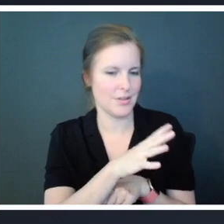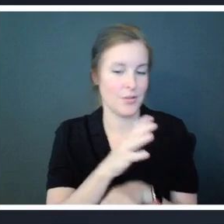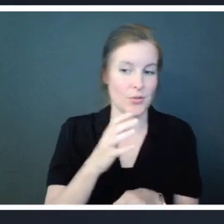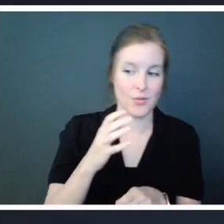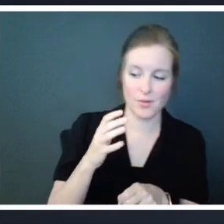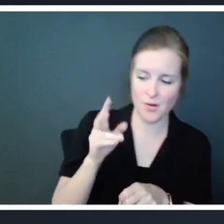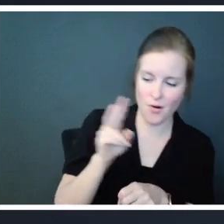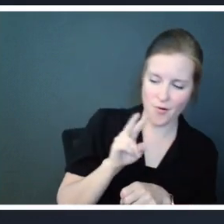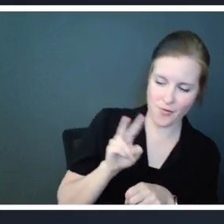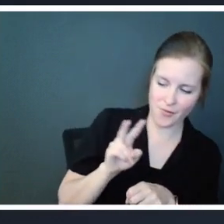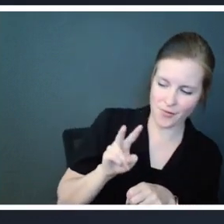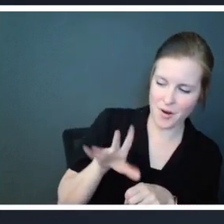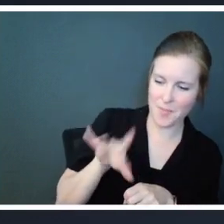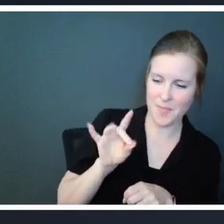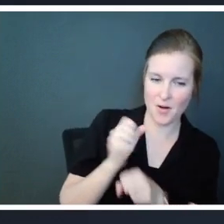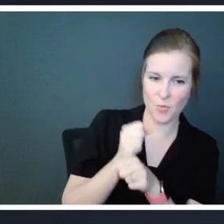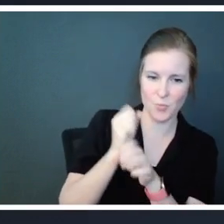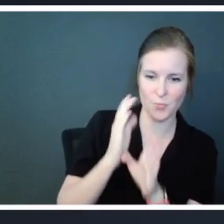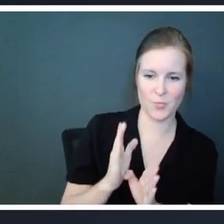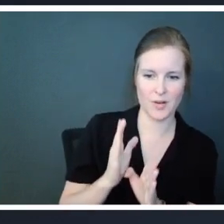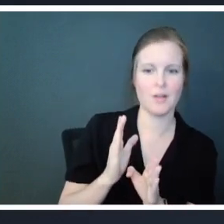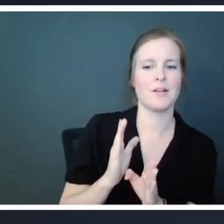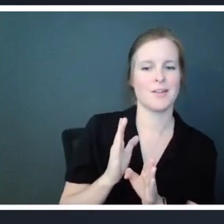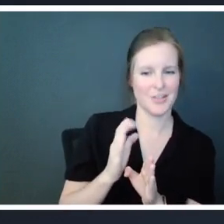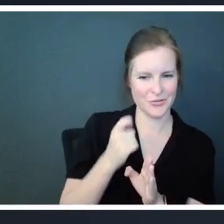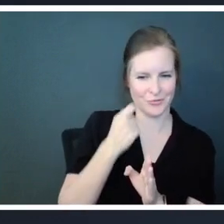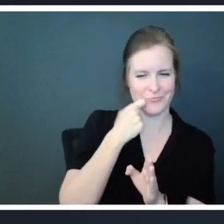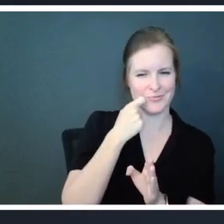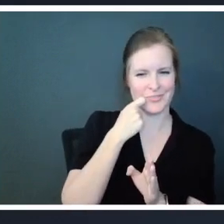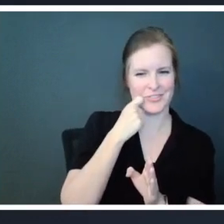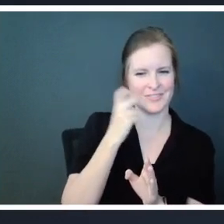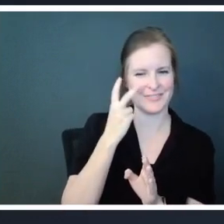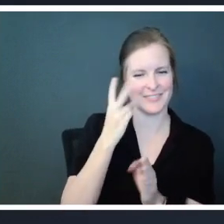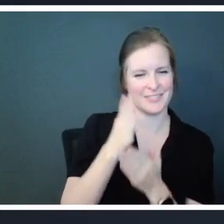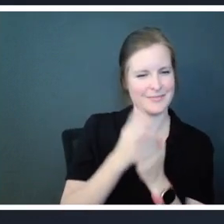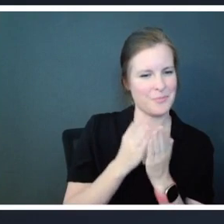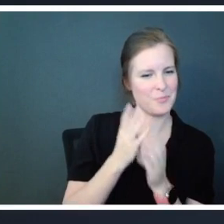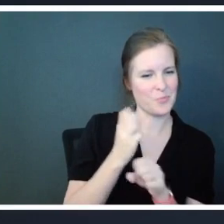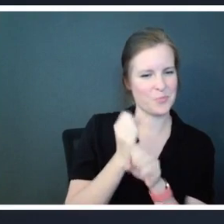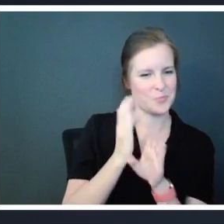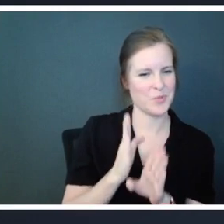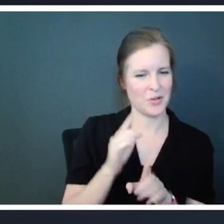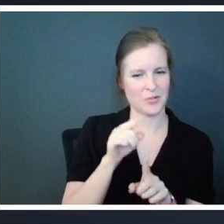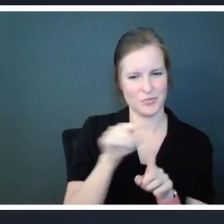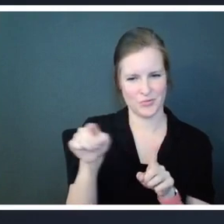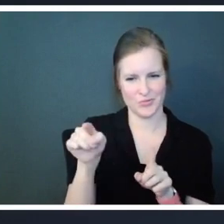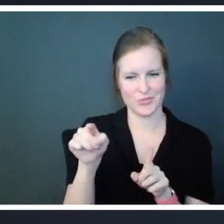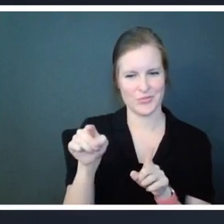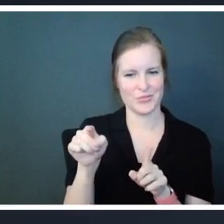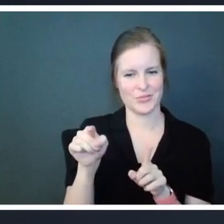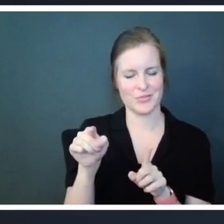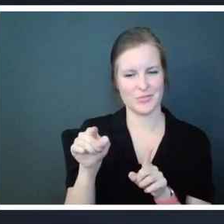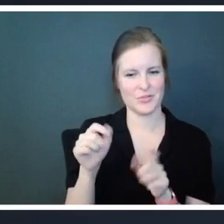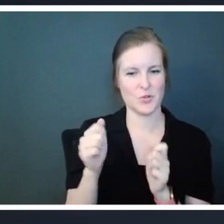art that has won on the screen there. So, with the Junior Duck Stamp program,